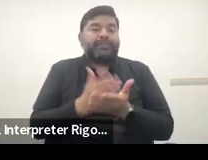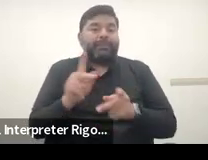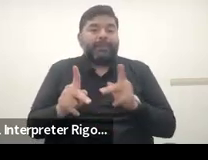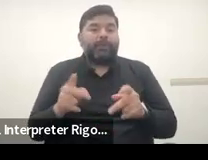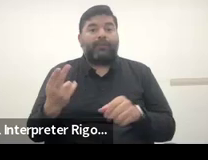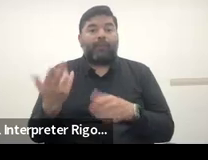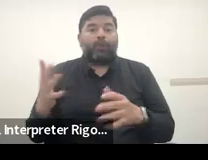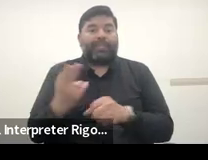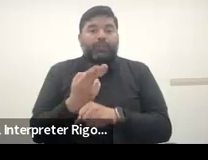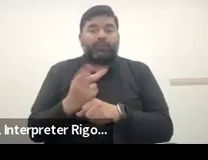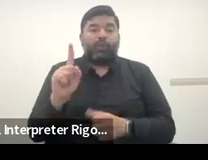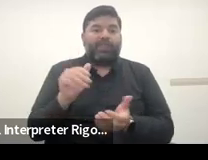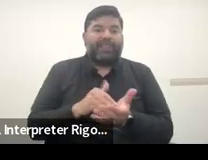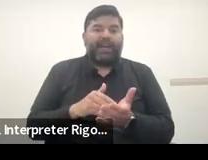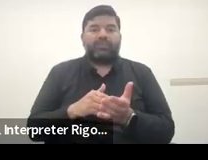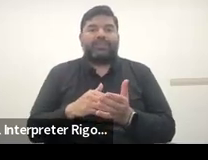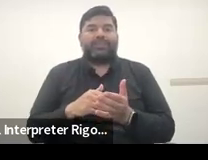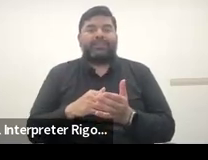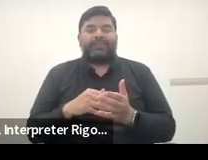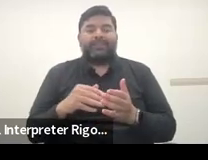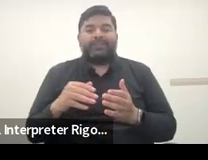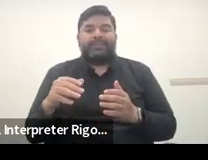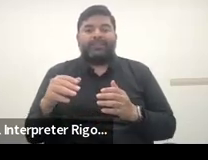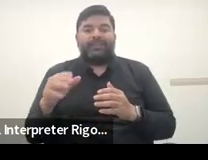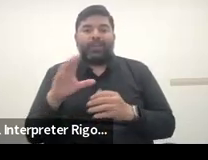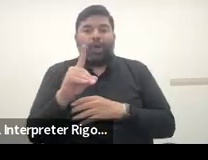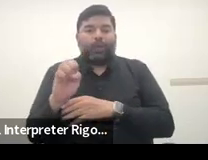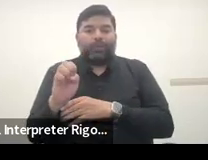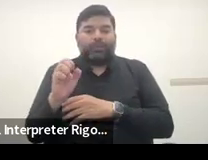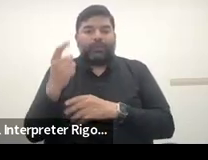codes for each input in that case I would not go as far as to call those phonemes it seems like